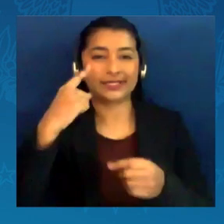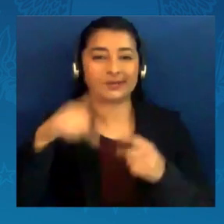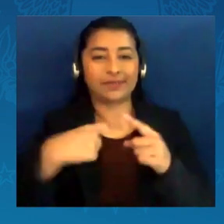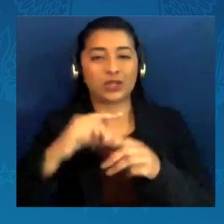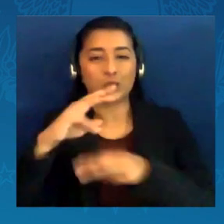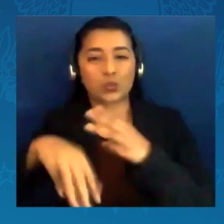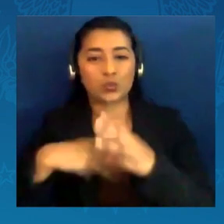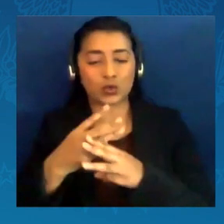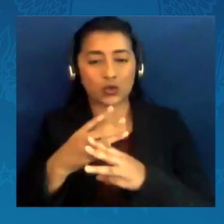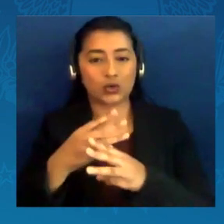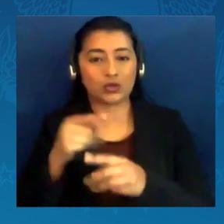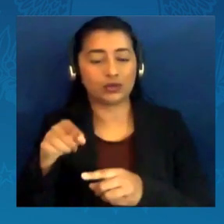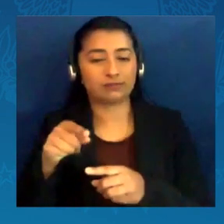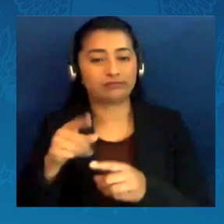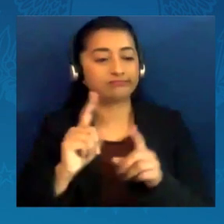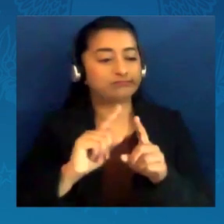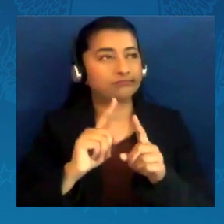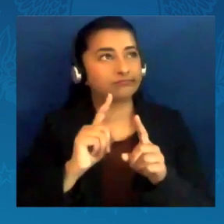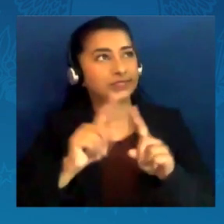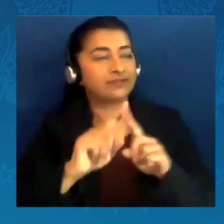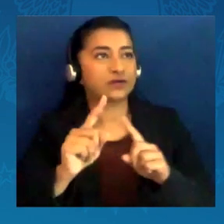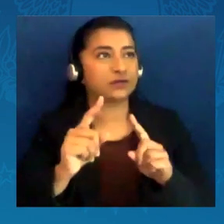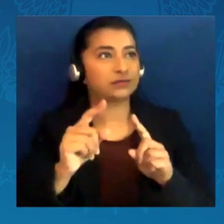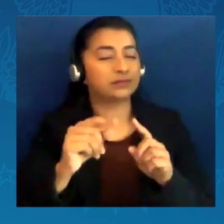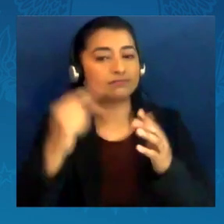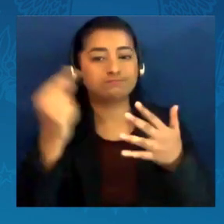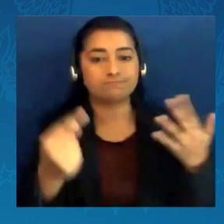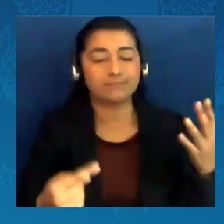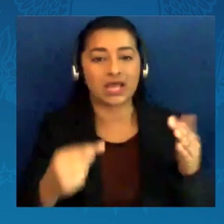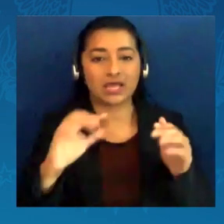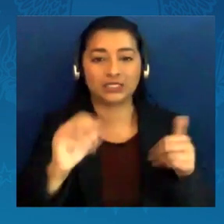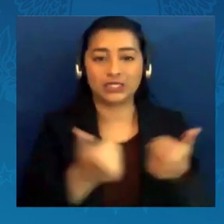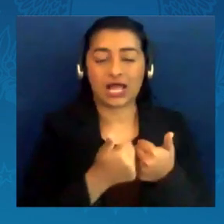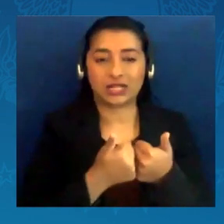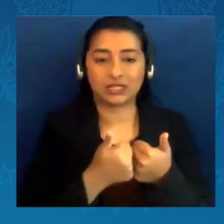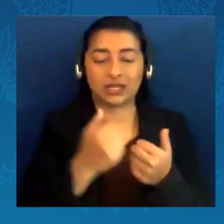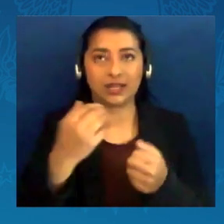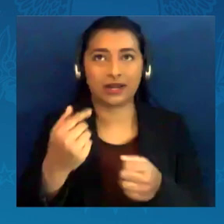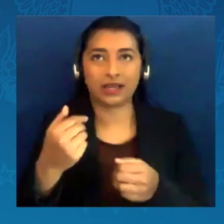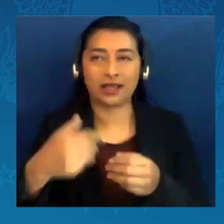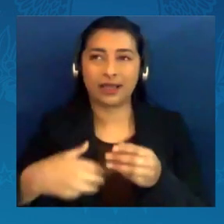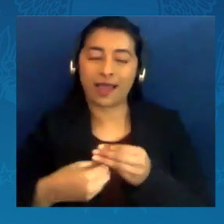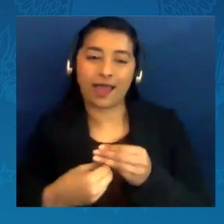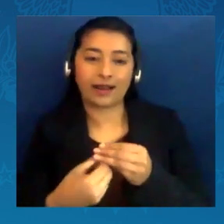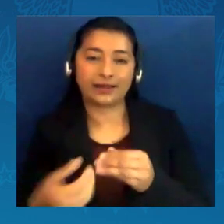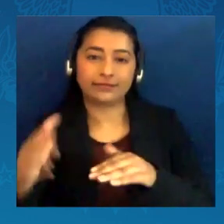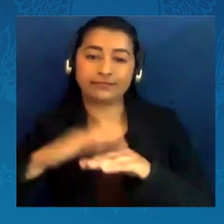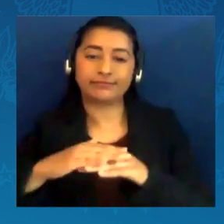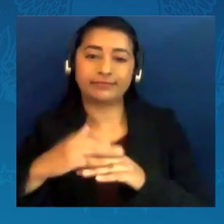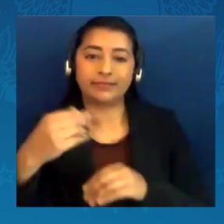but I think about it in the context of HBCUs. And I am reminded Hampton University educated Mary Jackson --